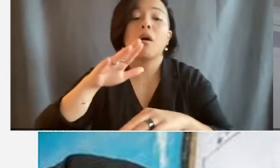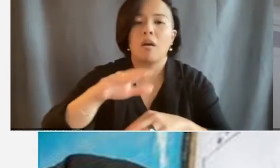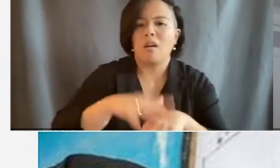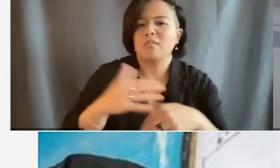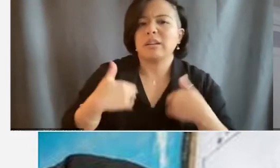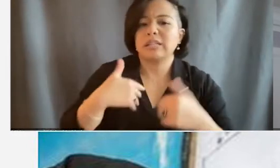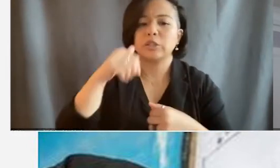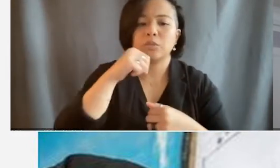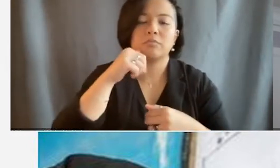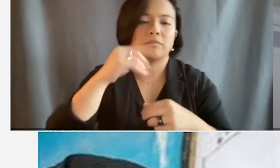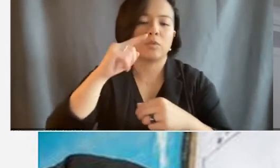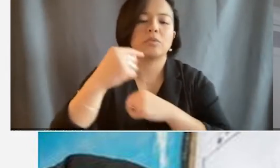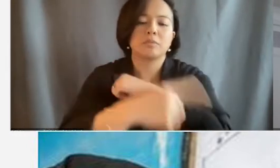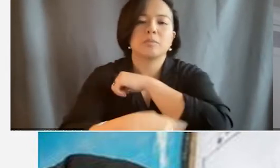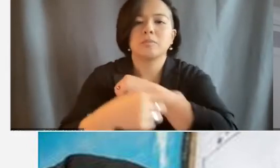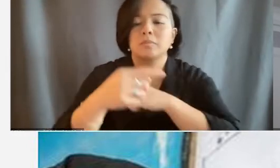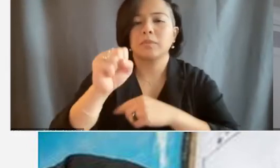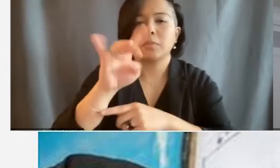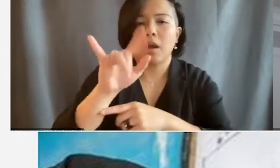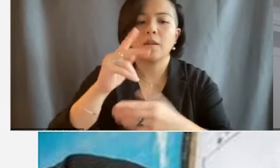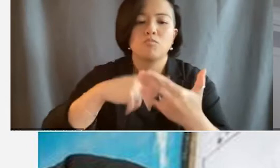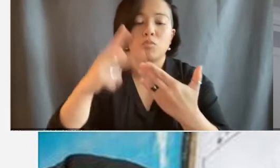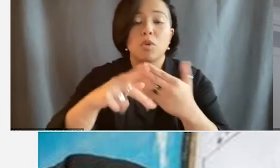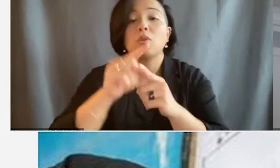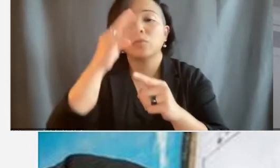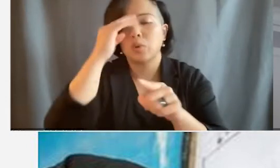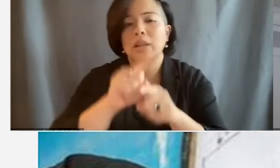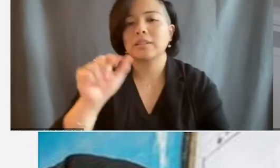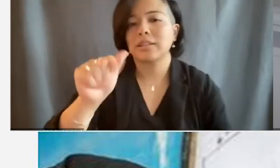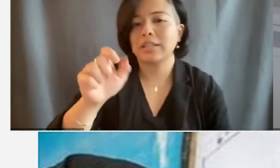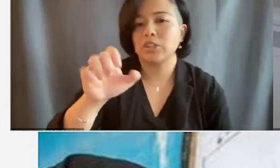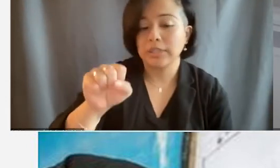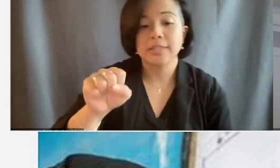Somali program, also known as AGES. In July of 2021,